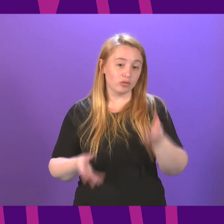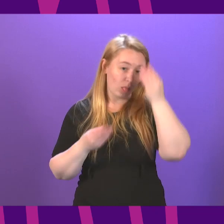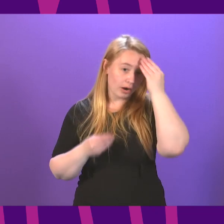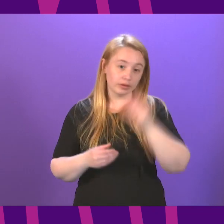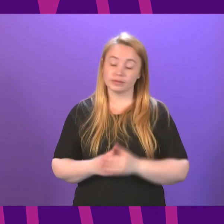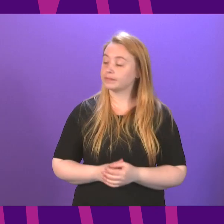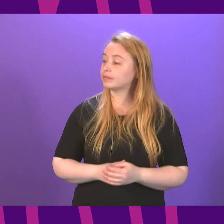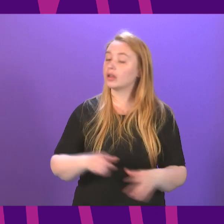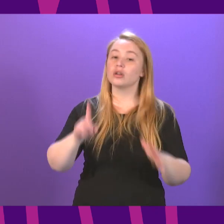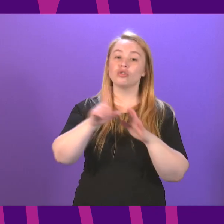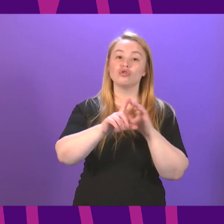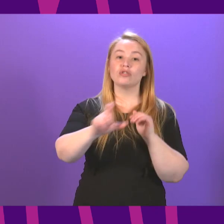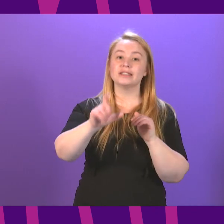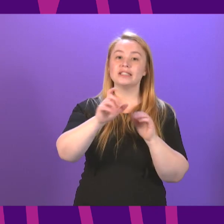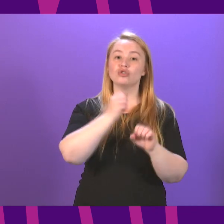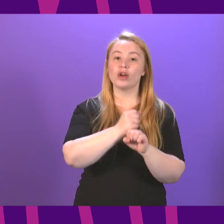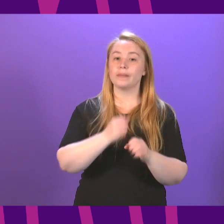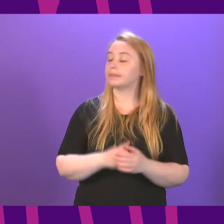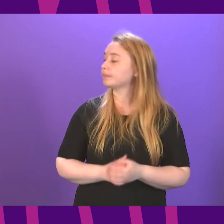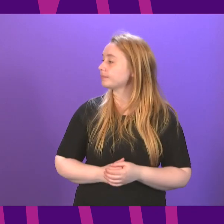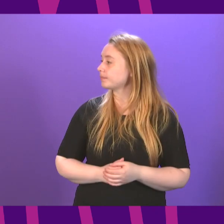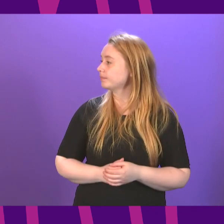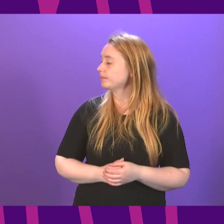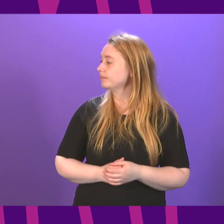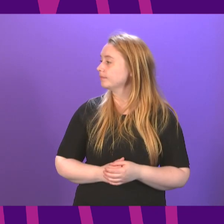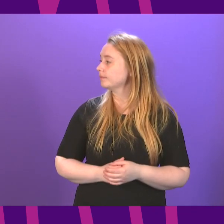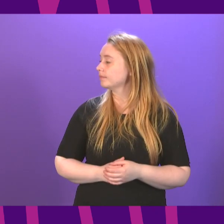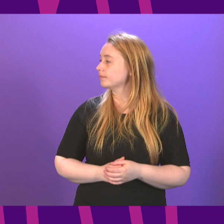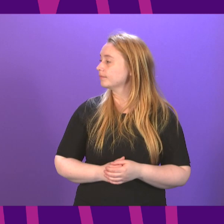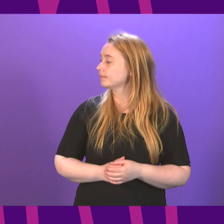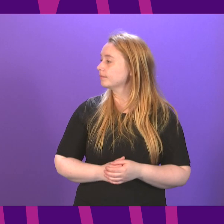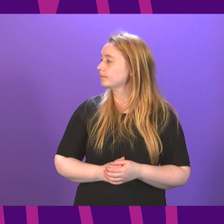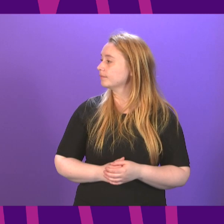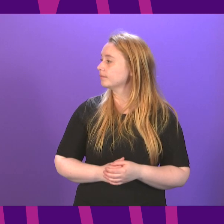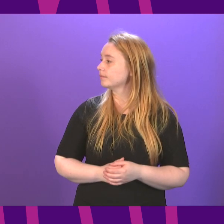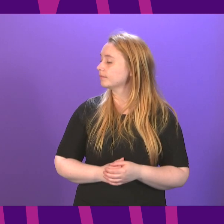Christine Grahame (Midlothian South, Tweeddale and Lauderdale) (SNP):